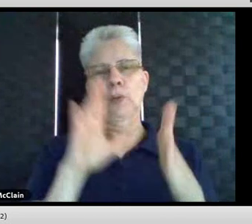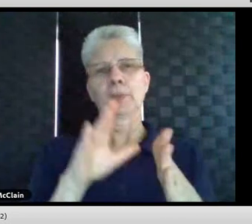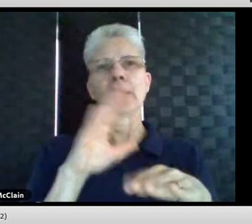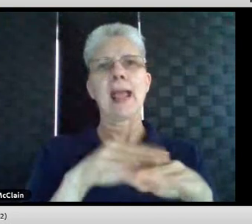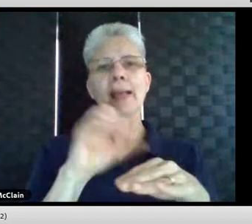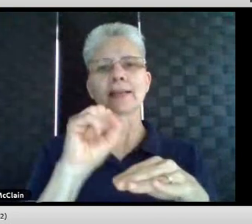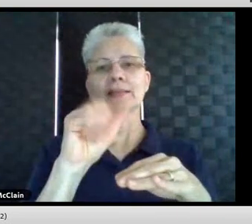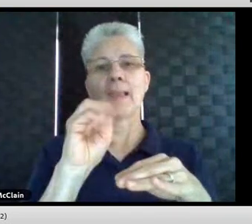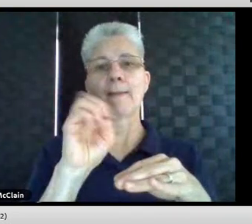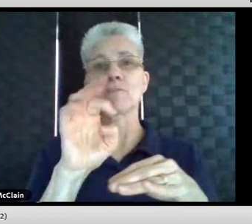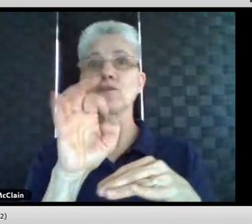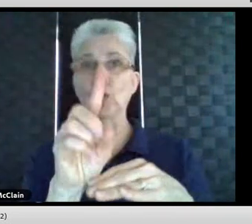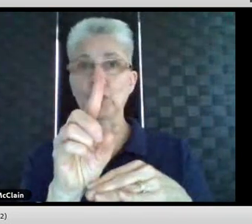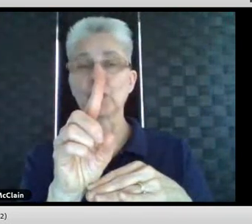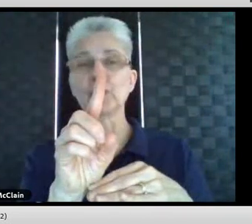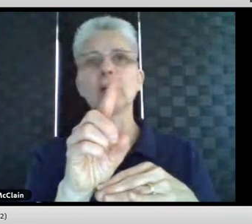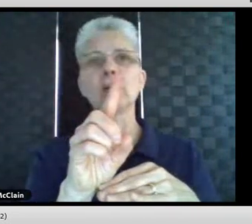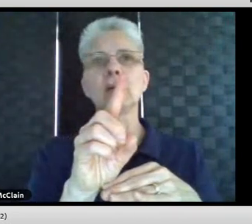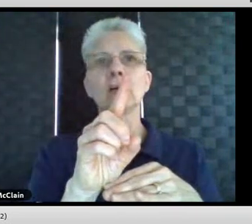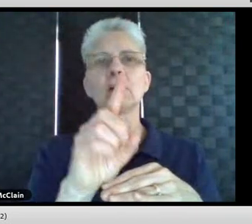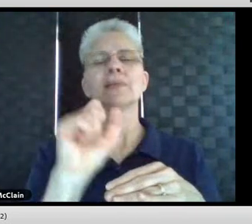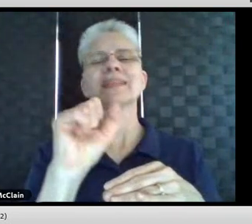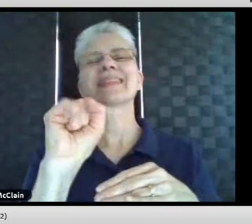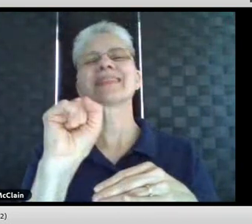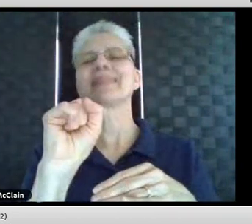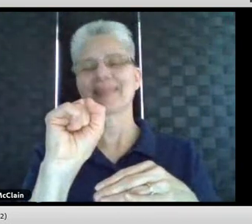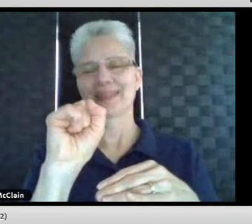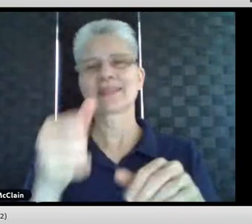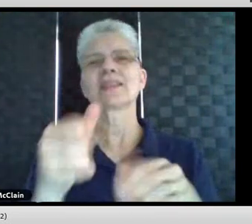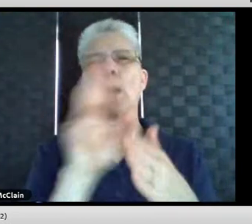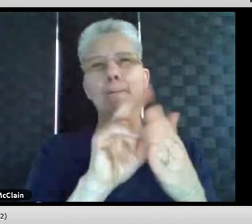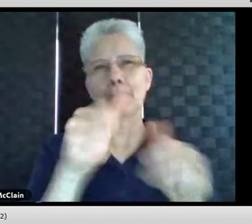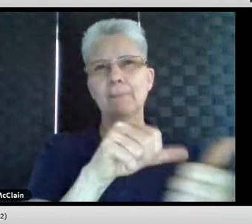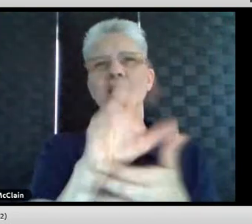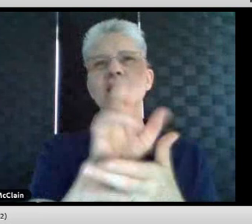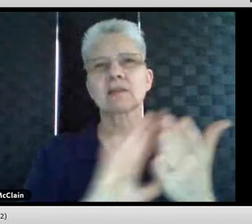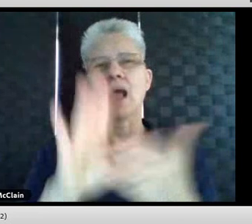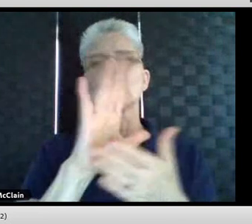which is a Baptist college, you know, a lot of times we talked about library anxiety